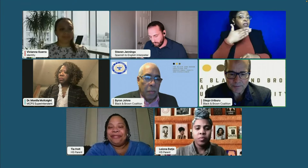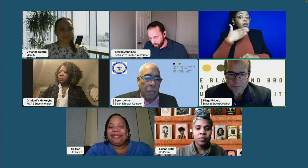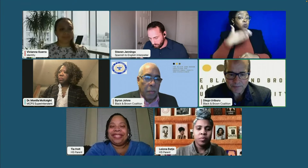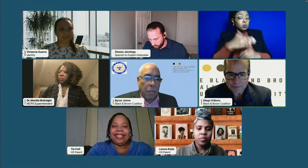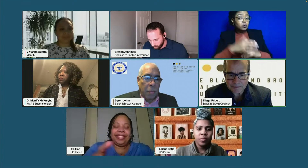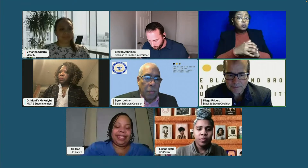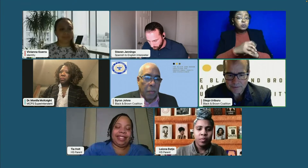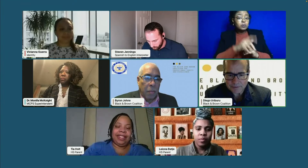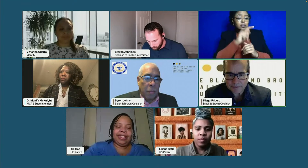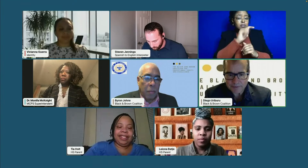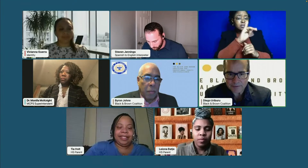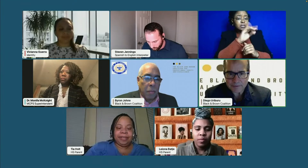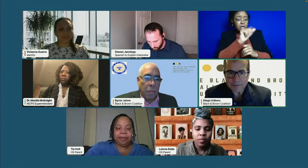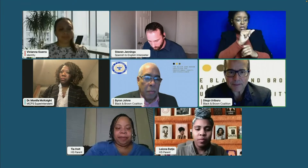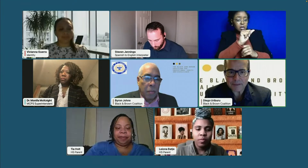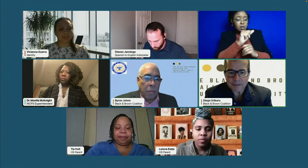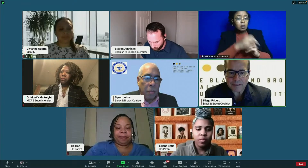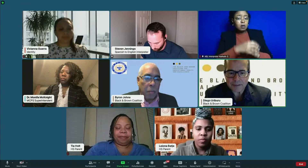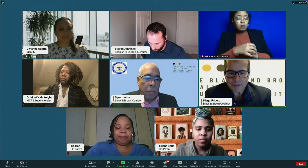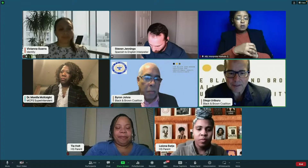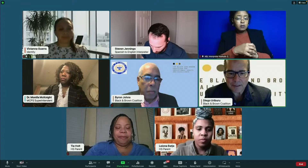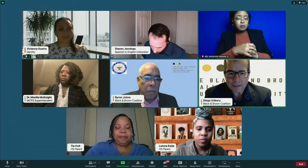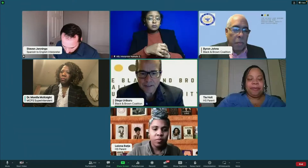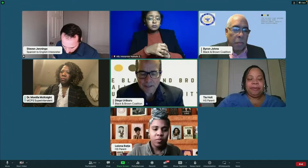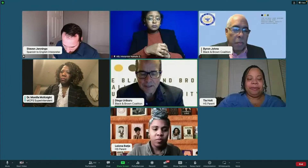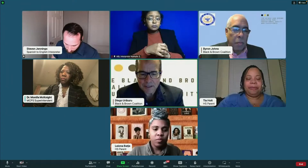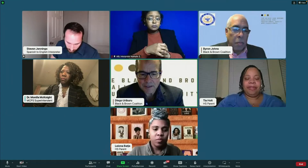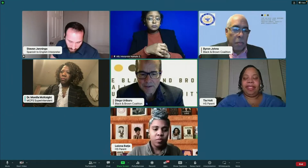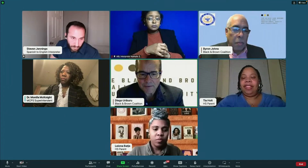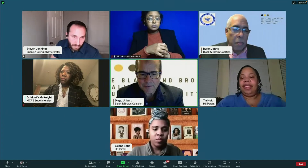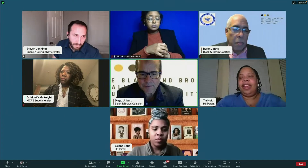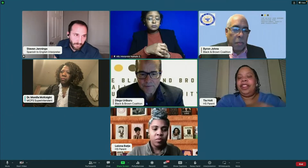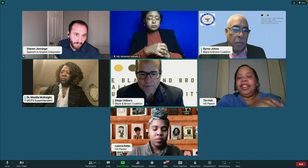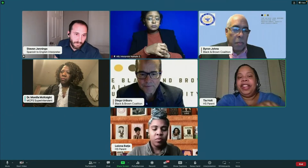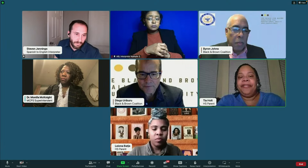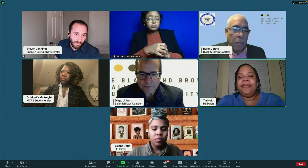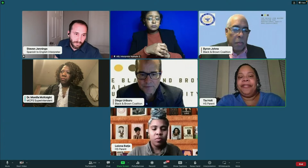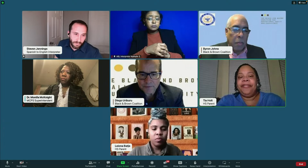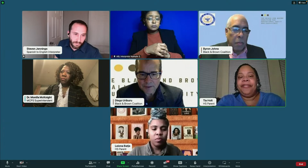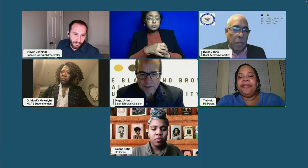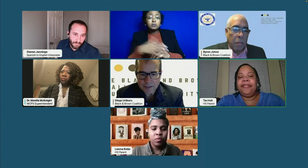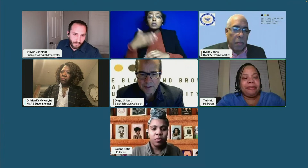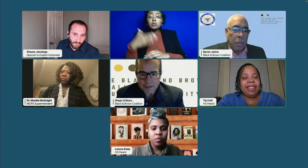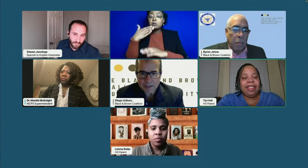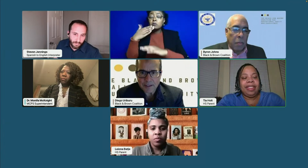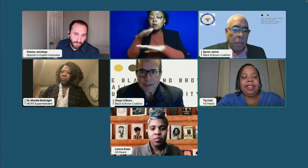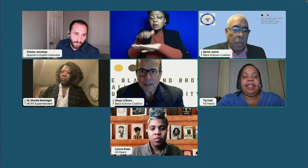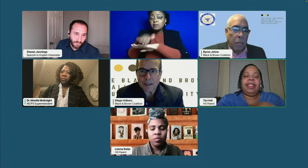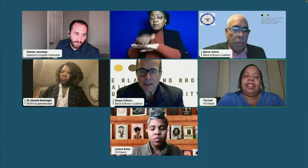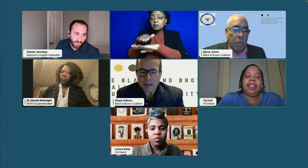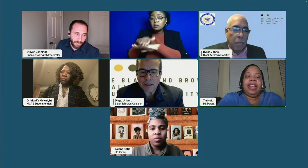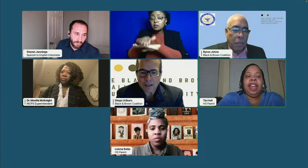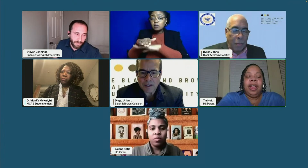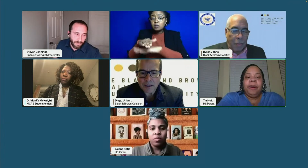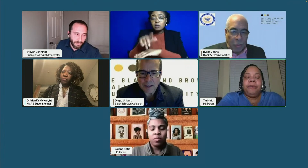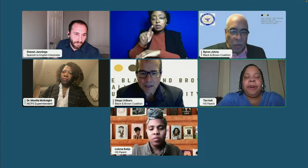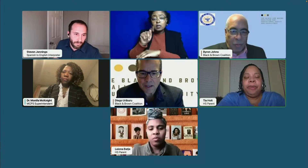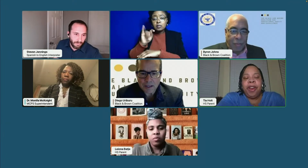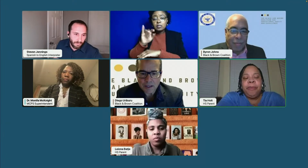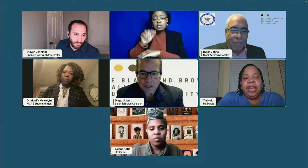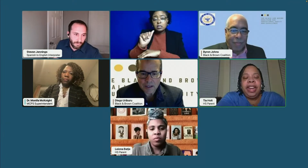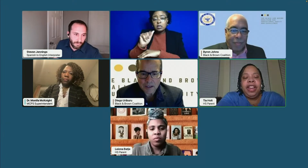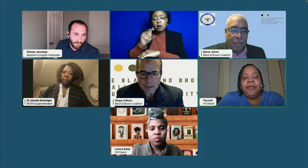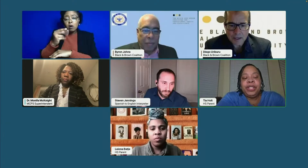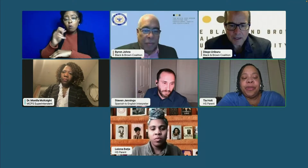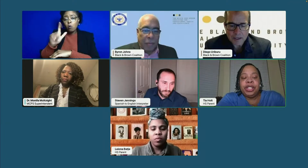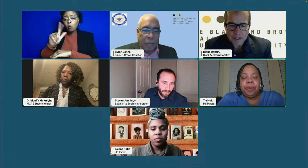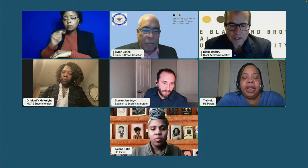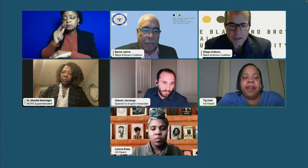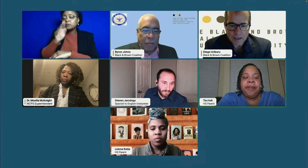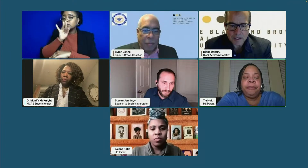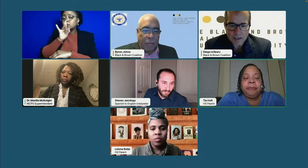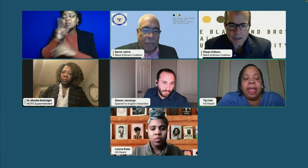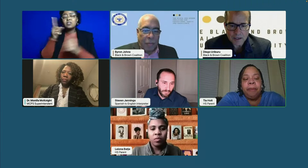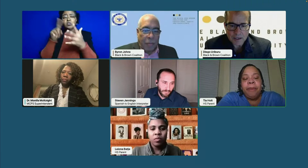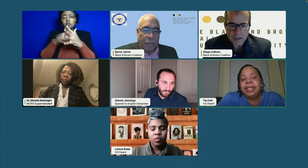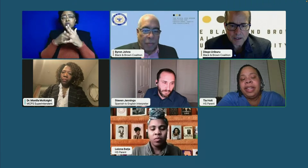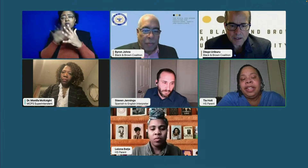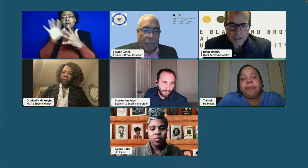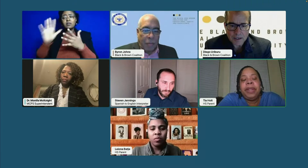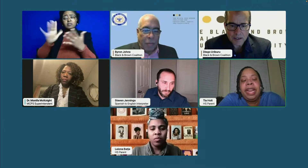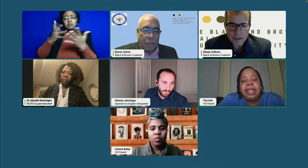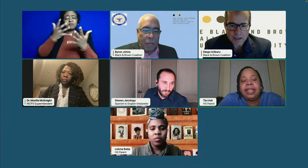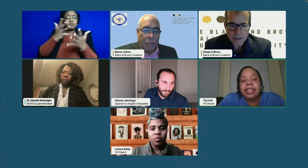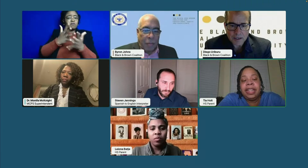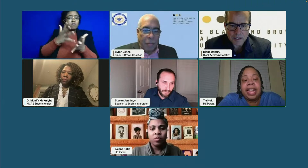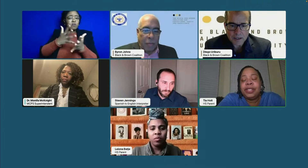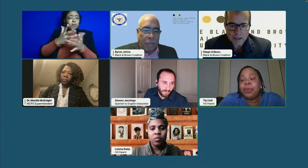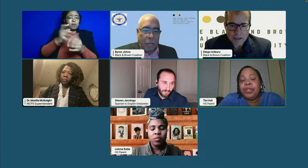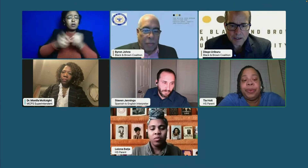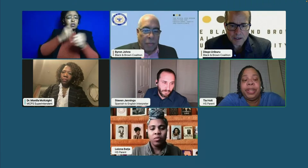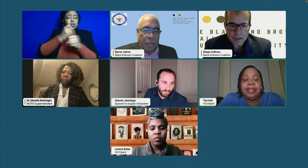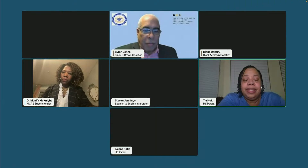Thank you Be Vienna, Tia. Good